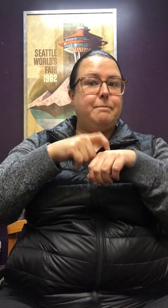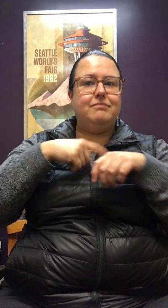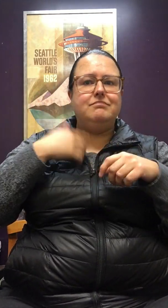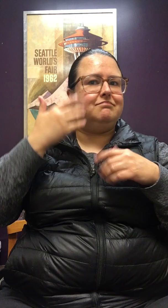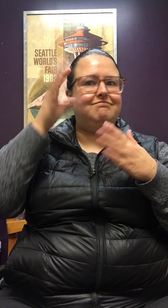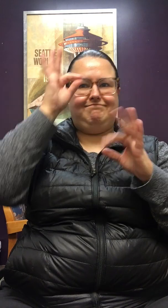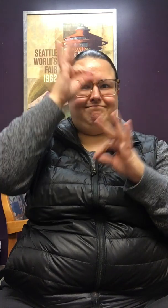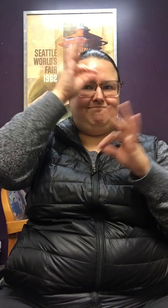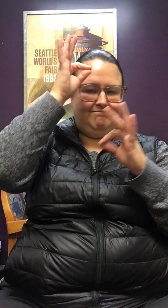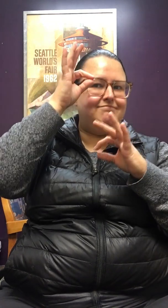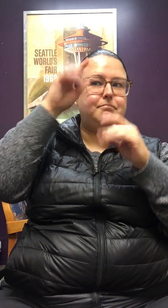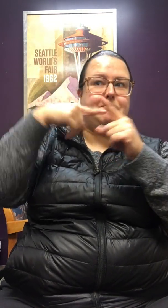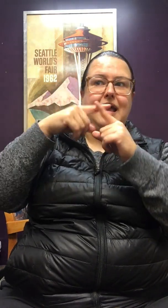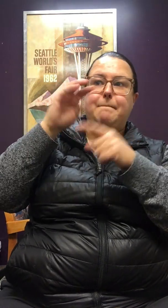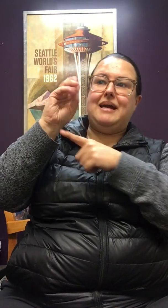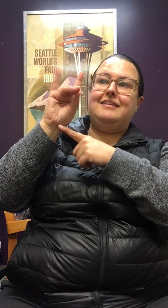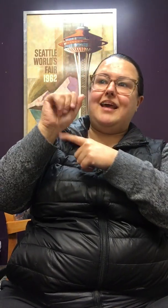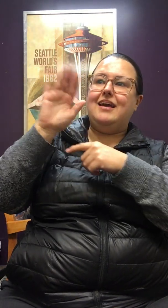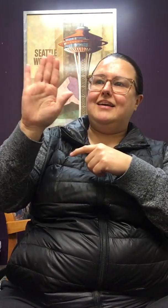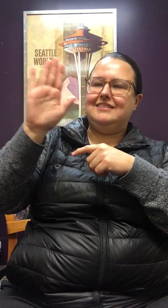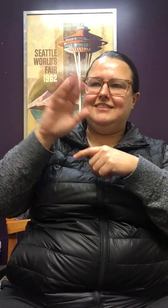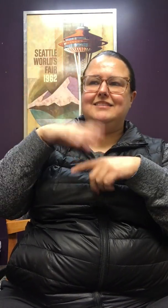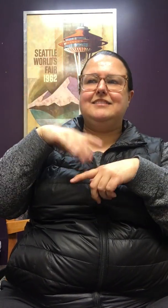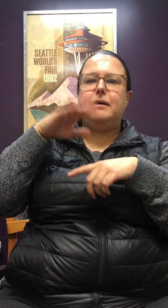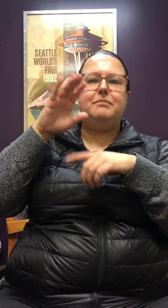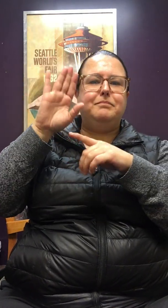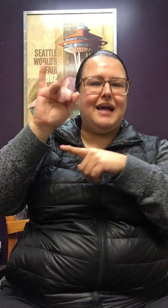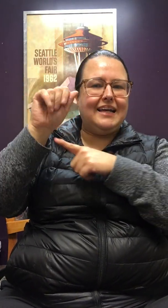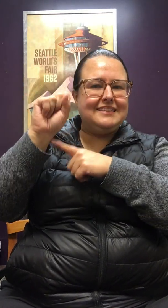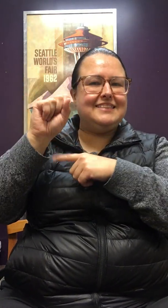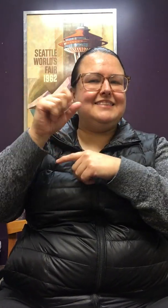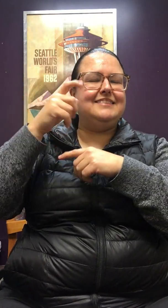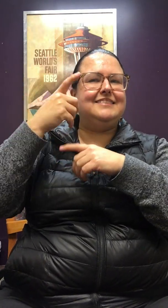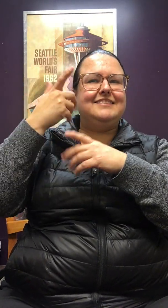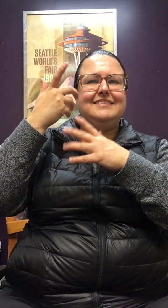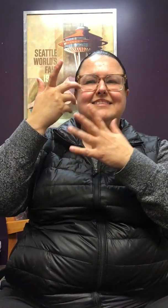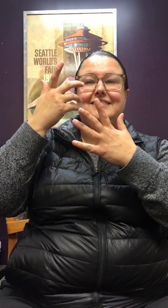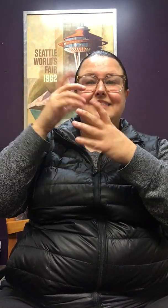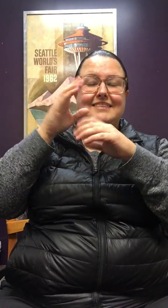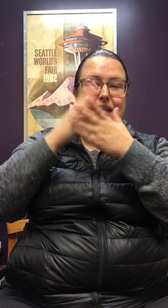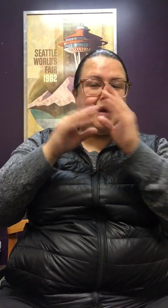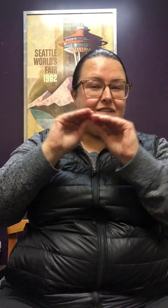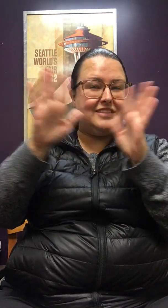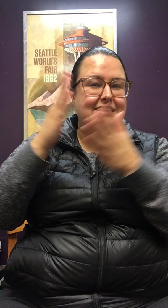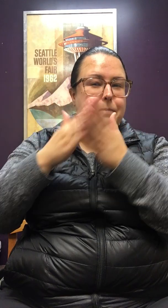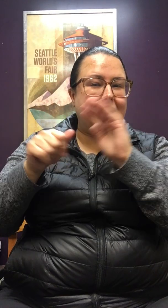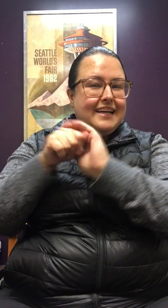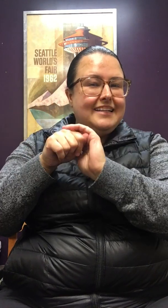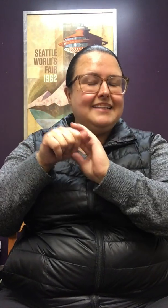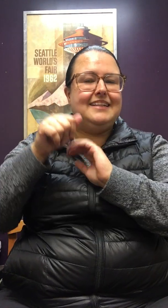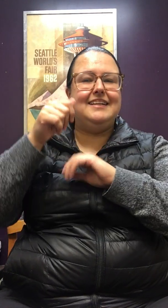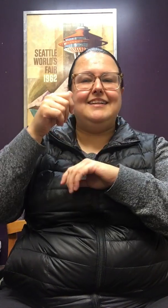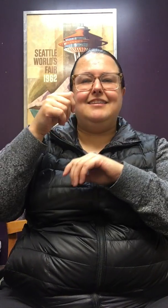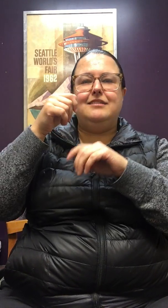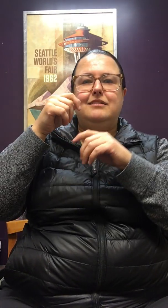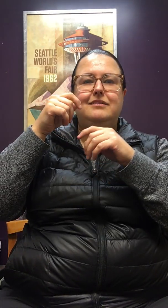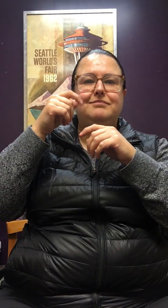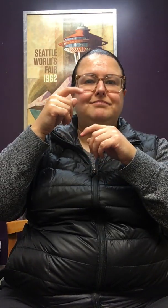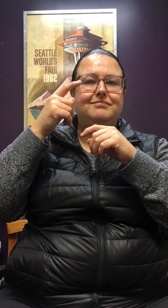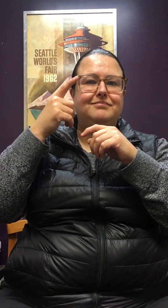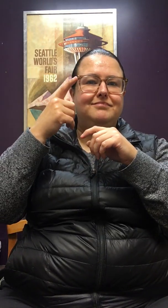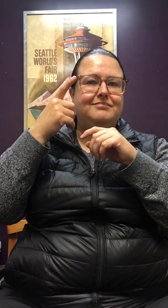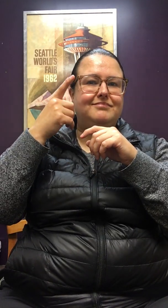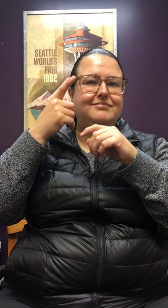At that time, I didn't know anything about media bias, whether obvious or hidden,